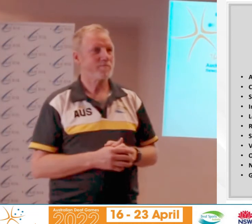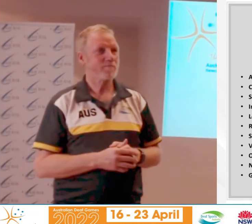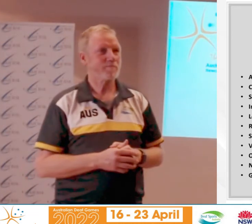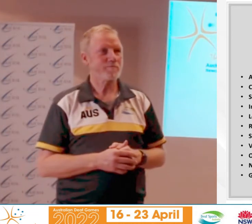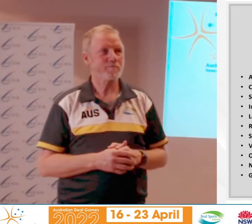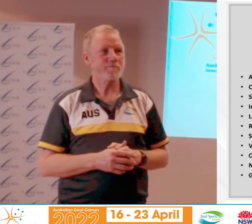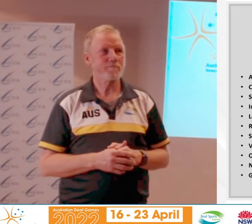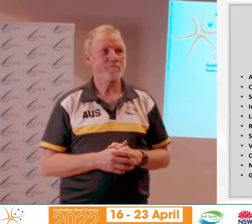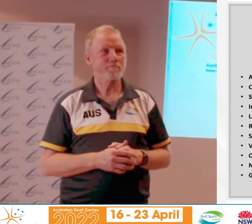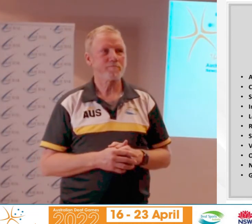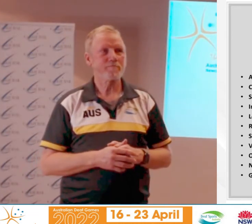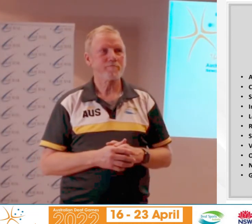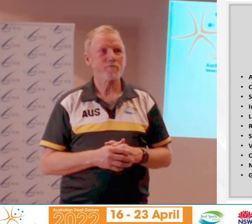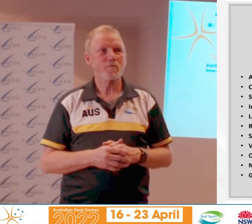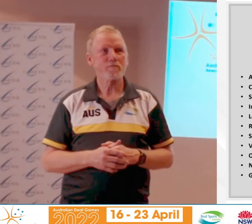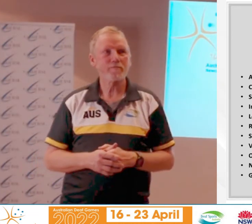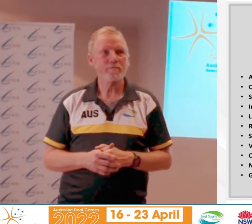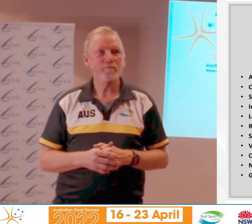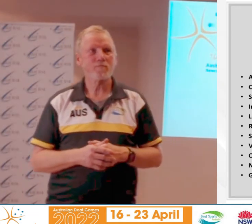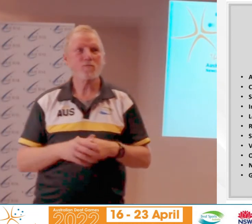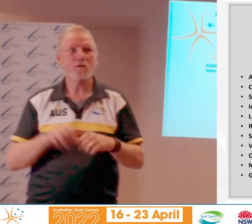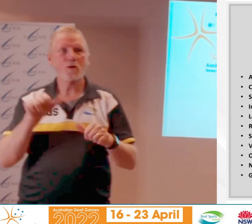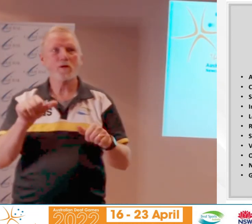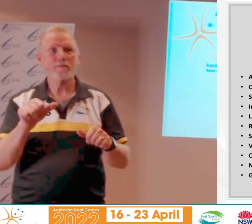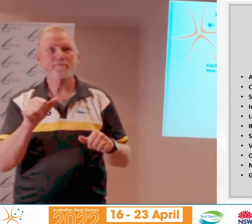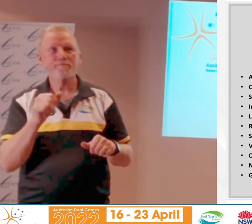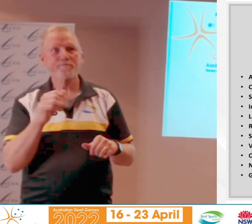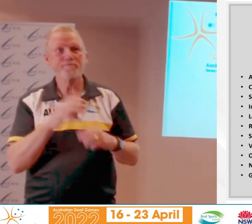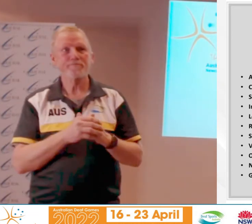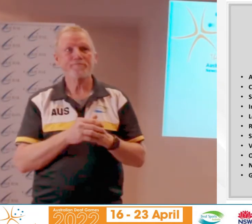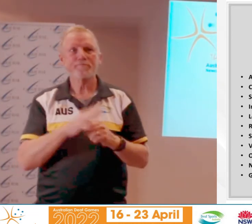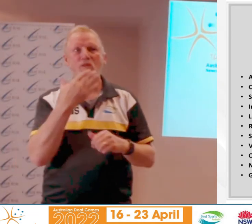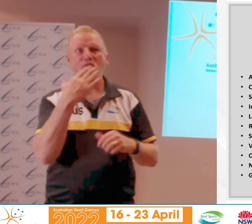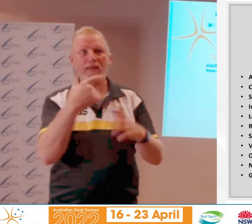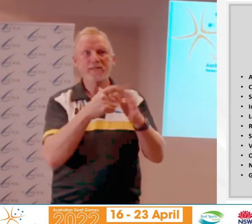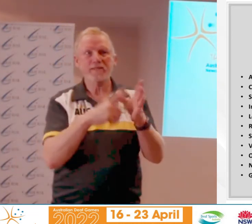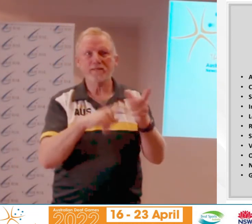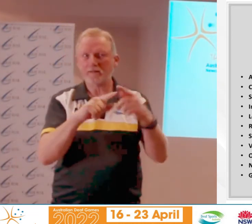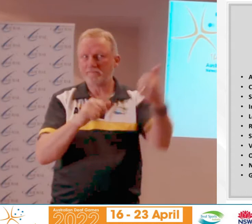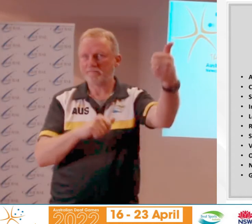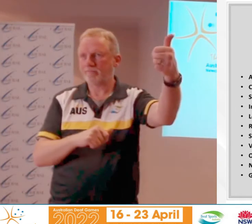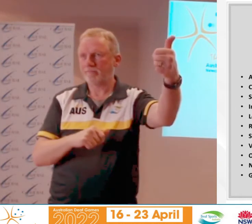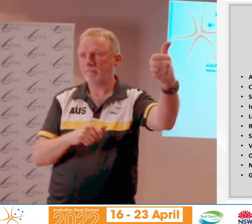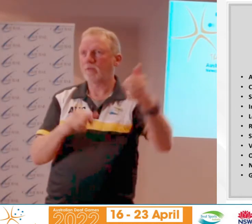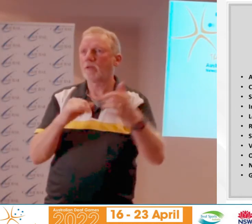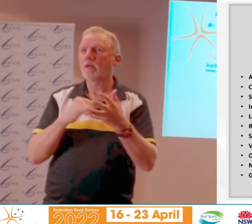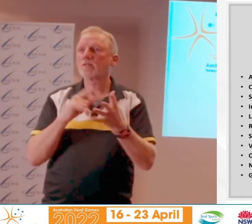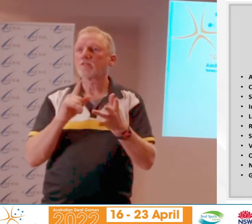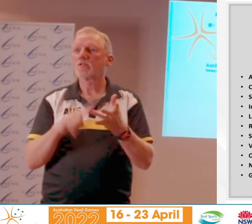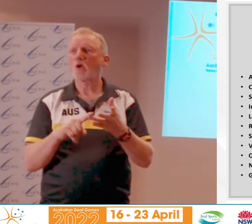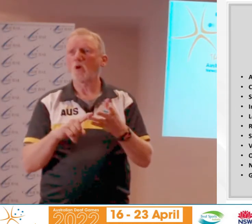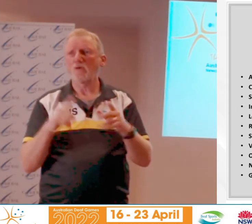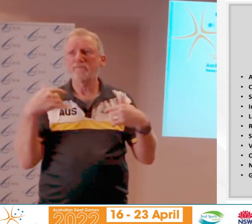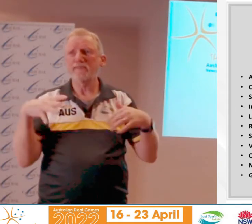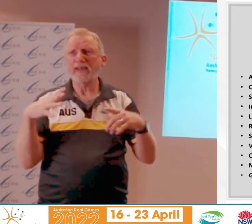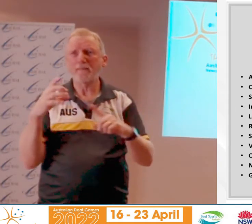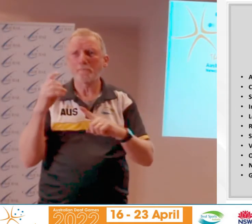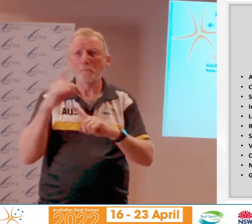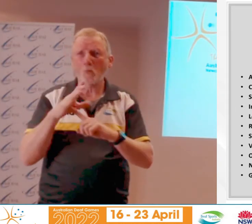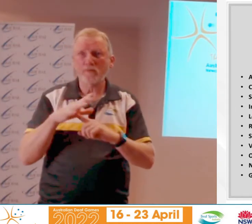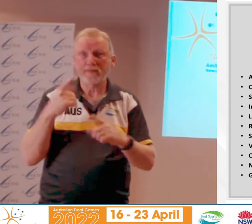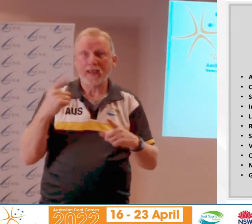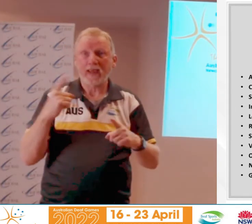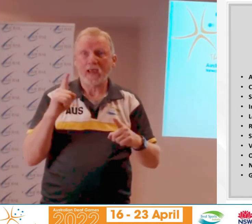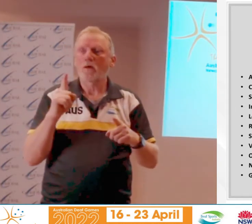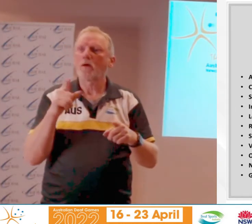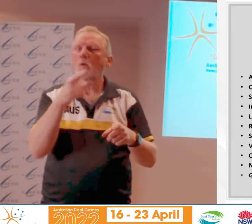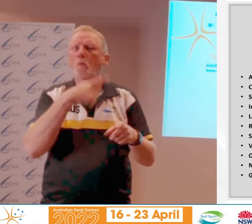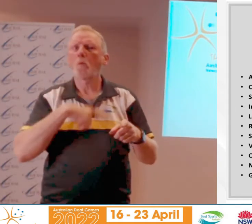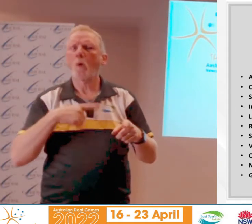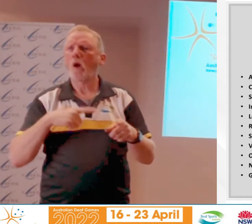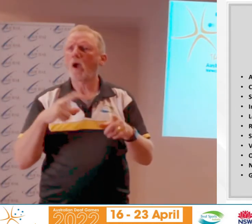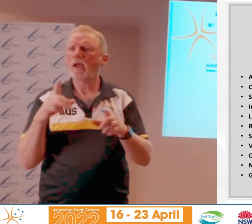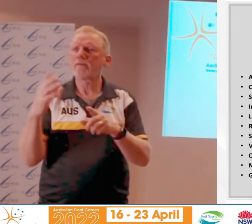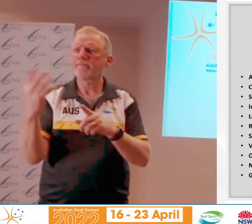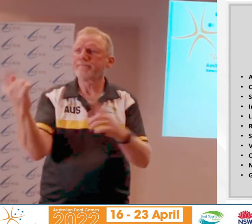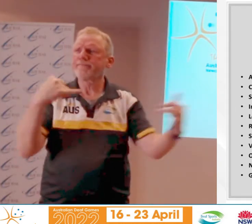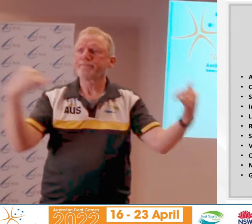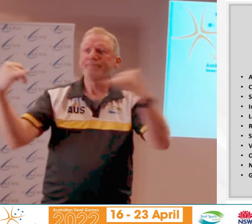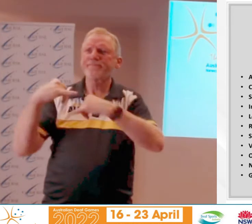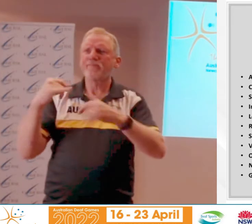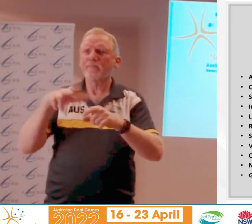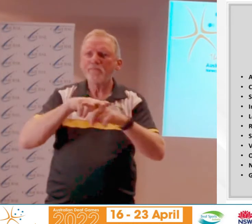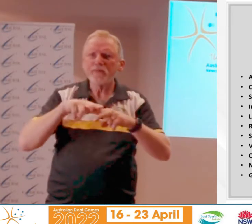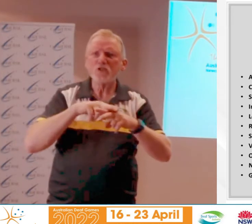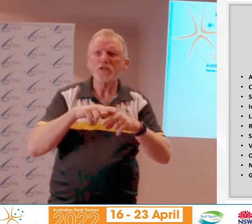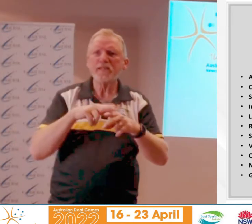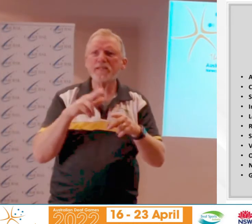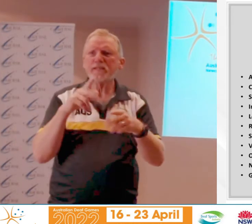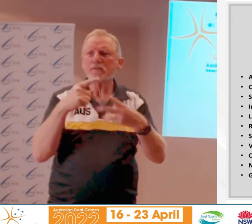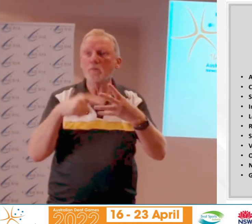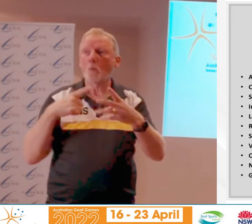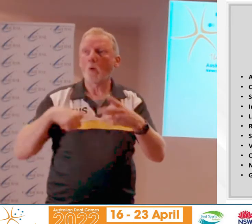very good all right okay thanks kate so that's also a very important job because we have people